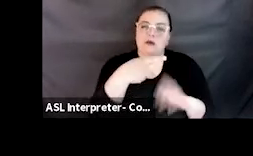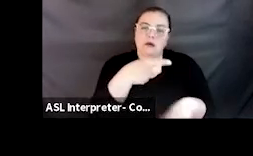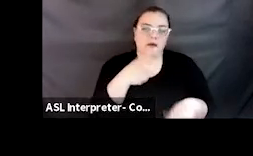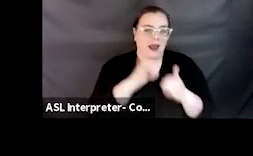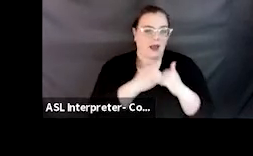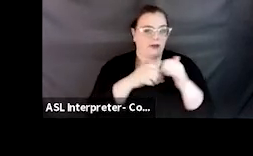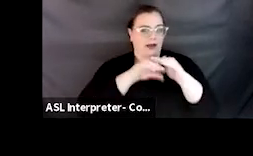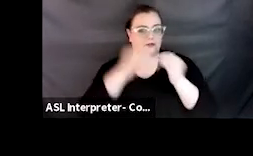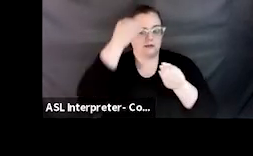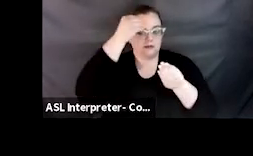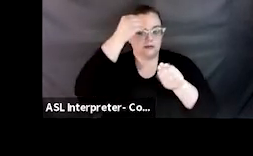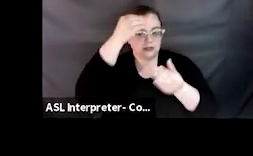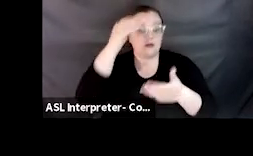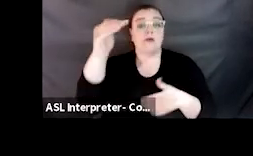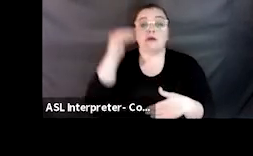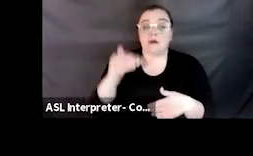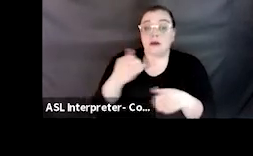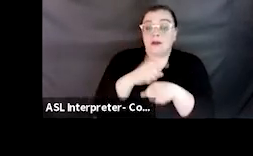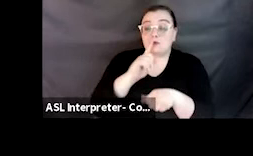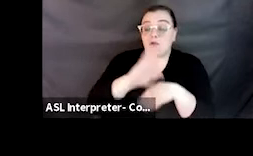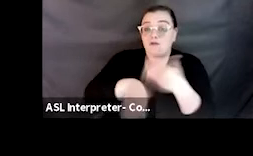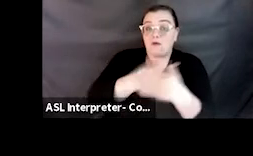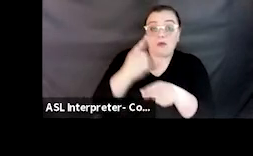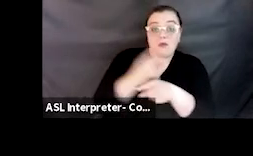Heidi Rosofsky: Essentially, be their interpreter of how they get information.